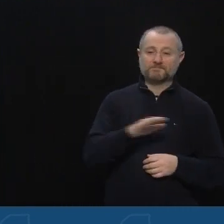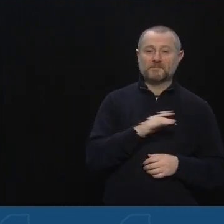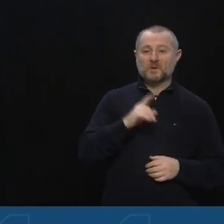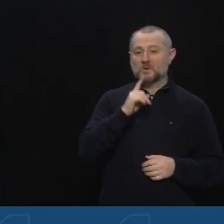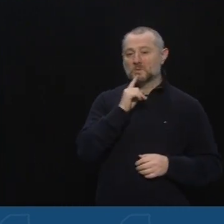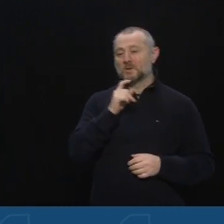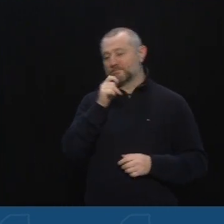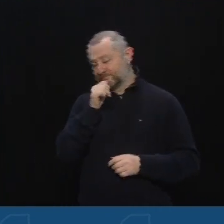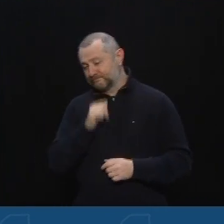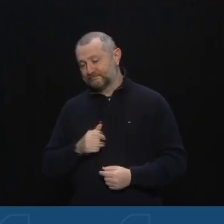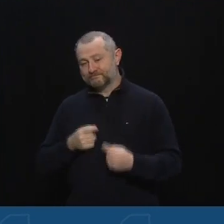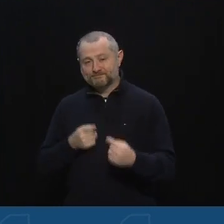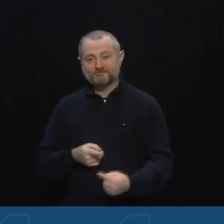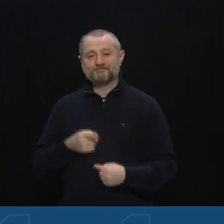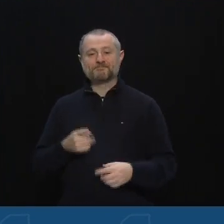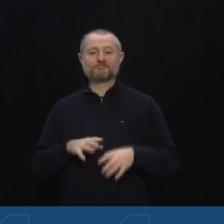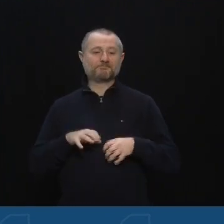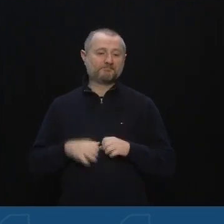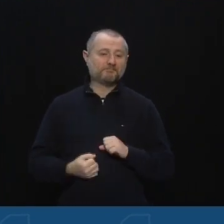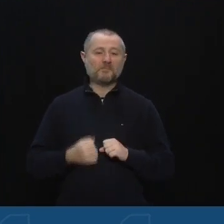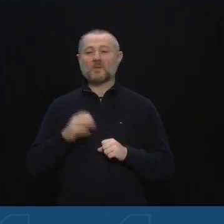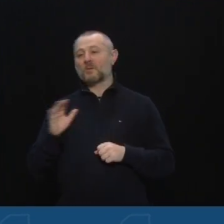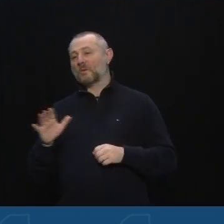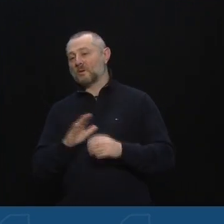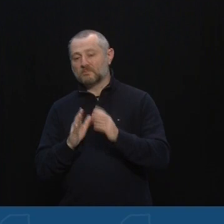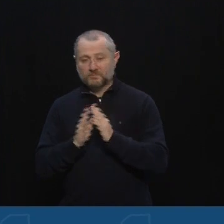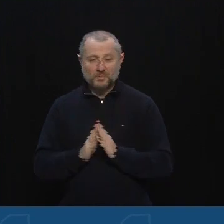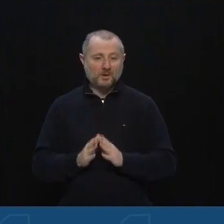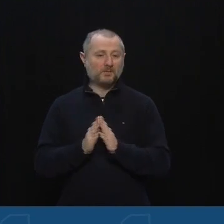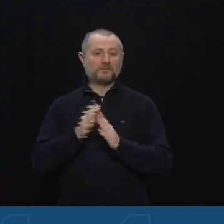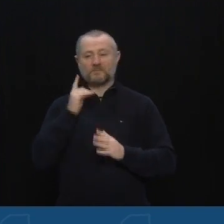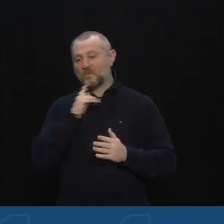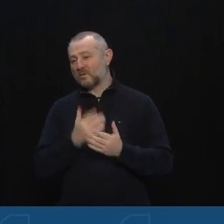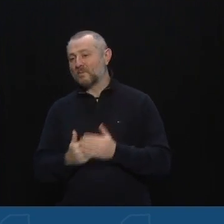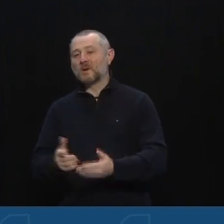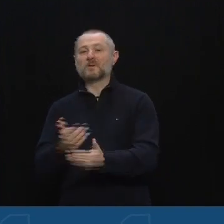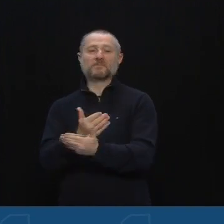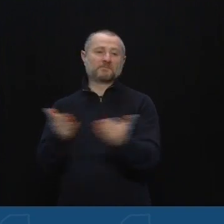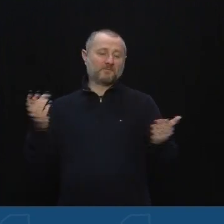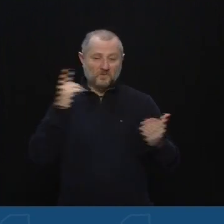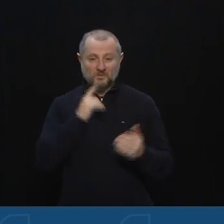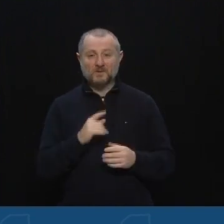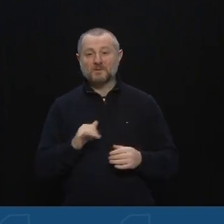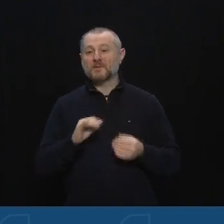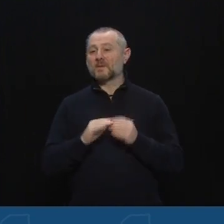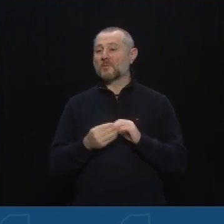STILL SUCCUMBING TO THIS. 122 DEATHS YESTERDAY AND WE WANT TO MAKE SURE WE KEEP THEM IF OUR